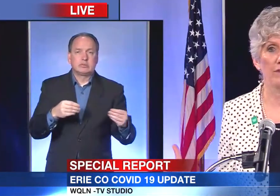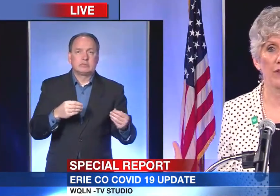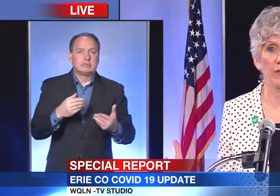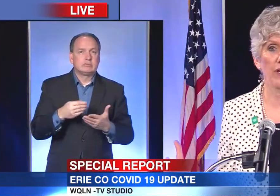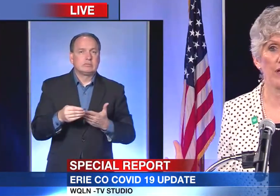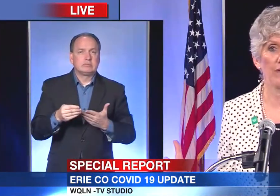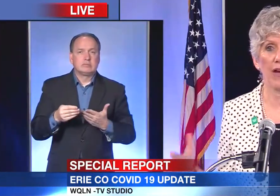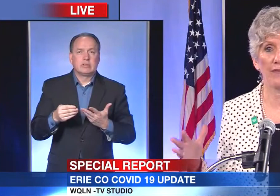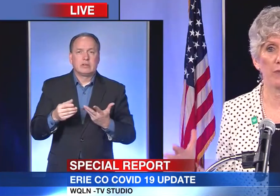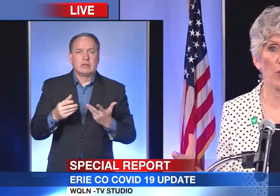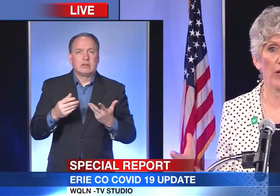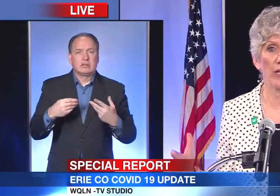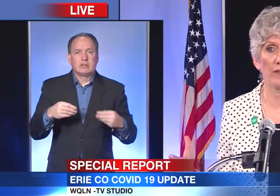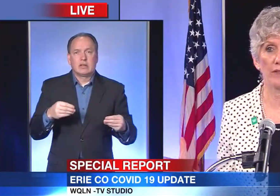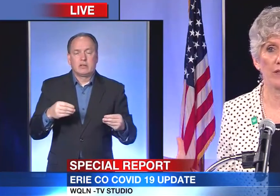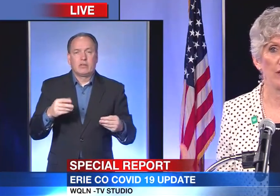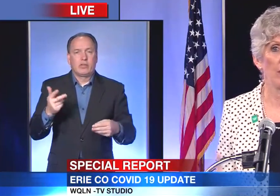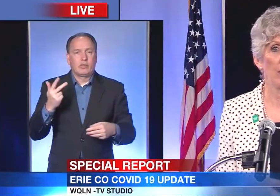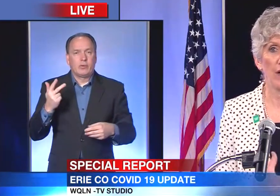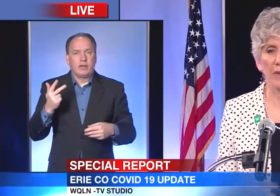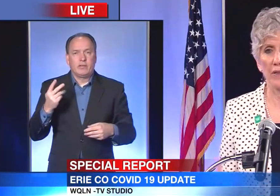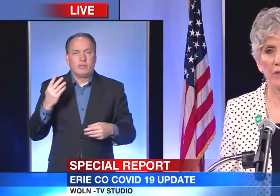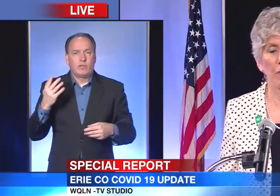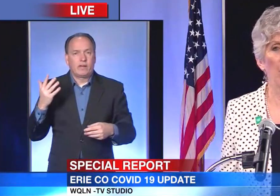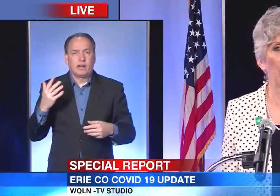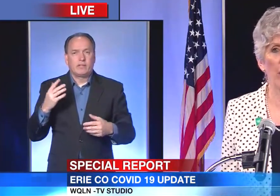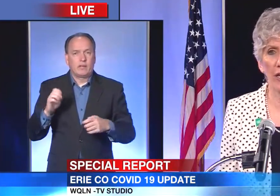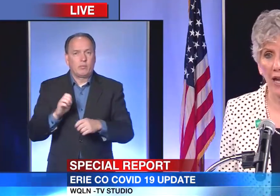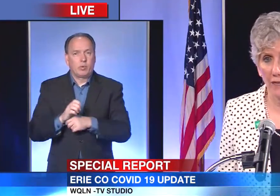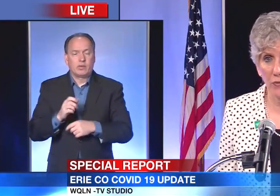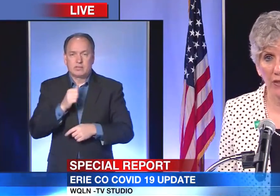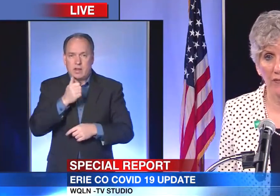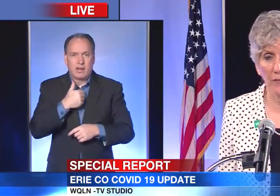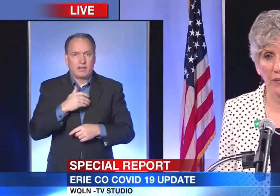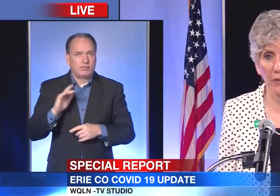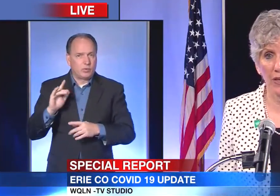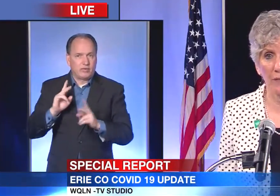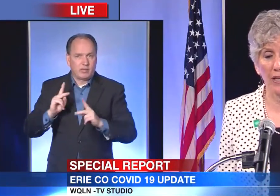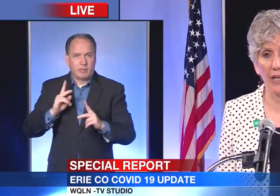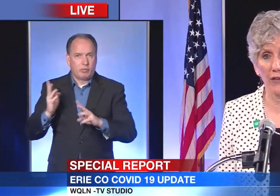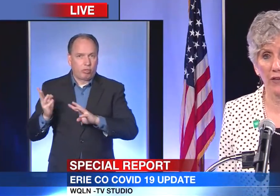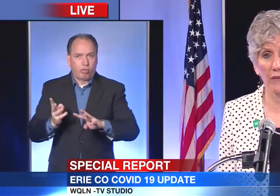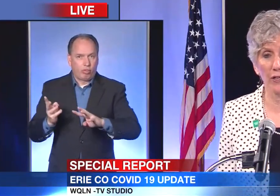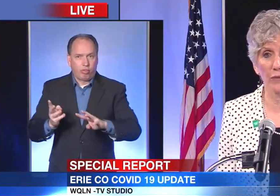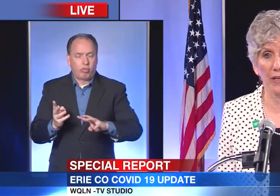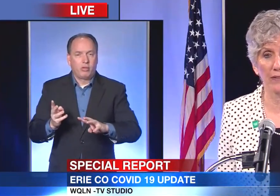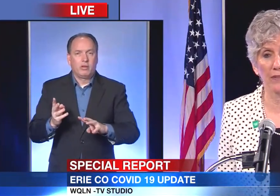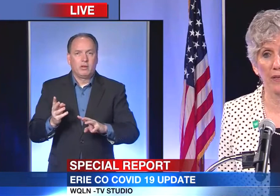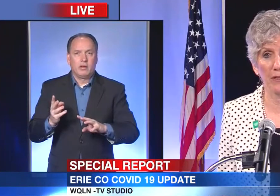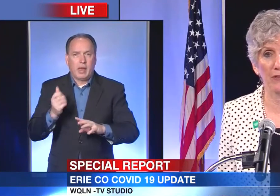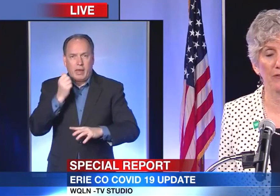SO IF YOU'RE A VERY SMALL RETAIL CENTER AND, YOU KNOW, YOU HAVE THREE TO FIVE EMPLOYEES, YOU'RE